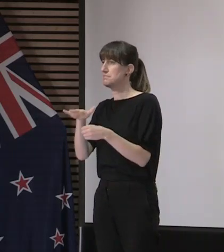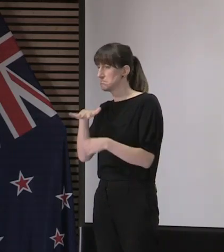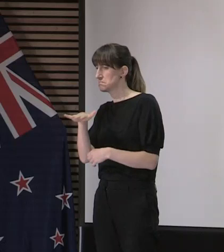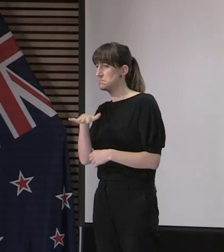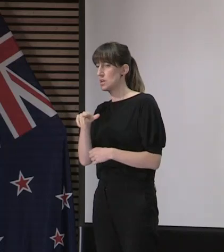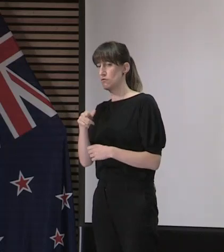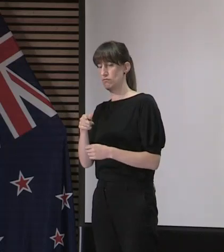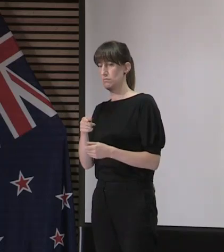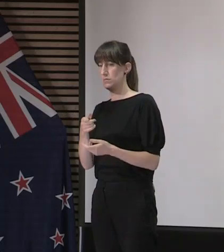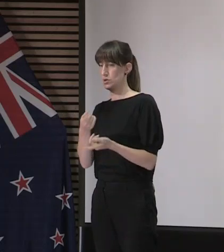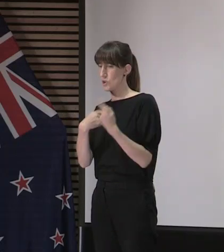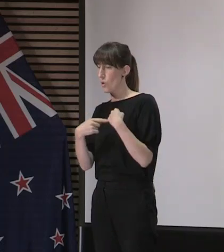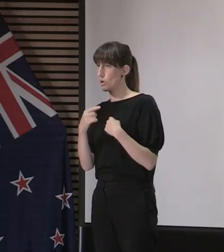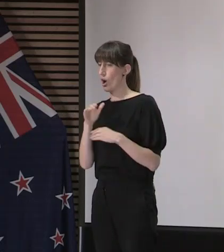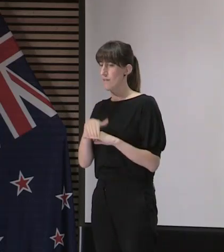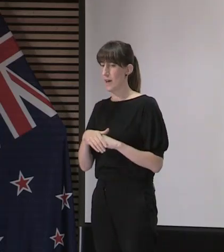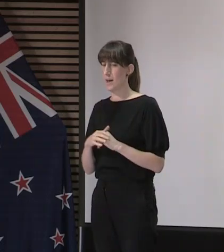clinical presentations that